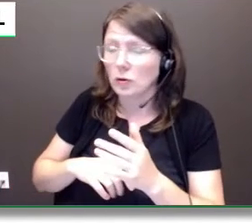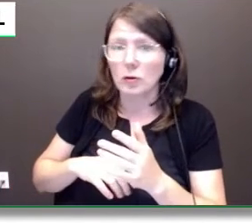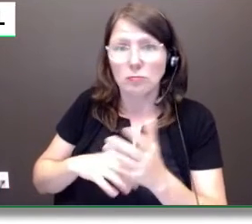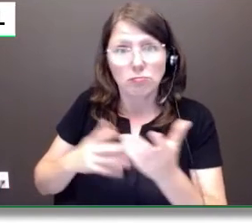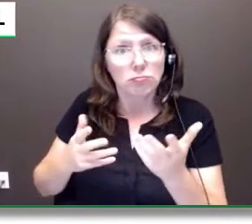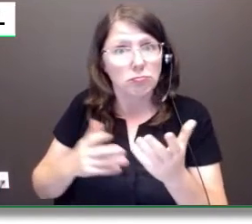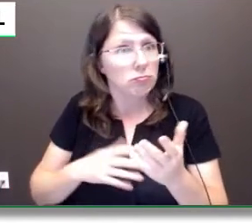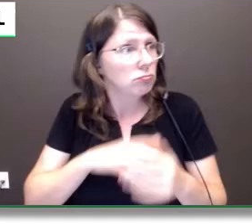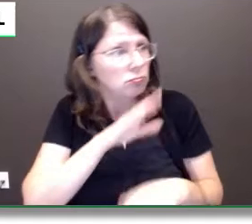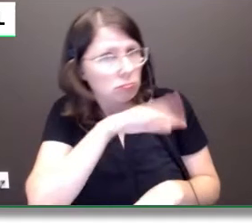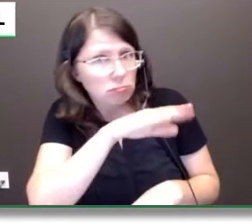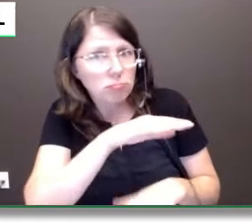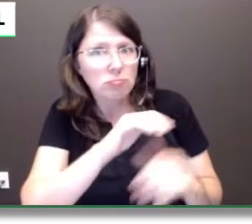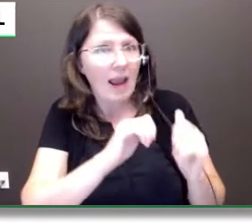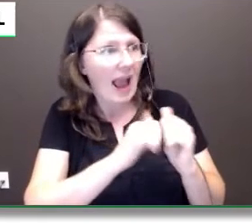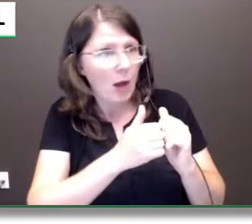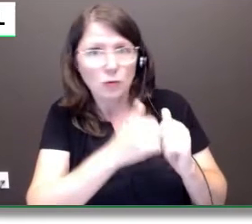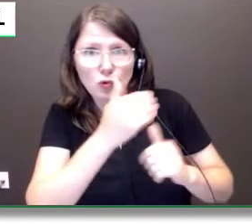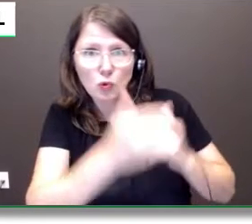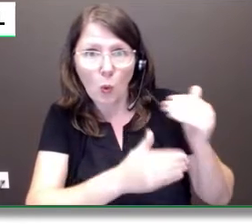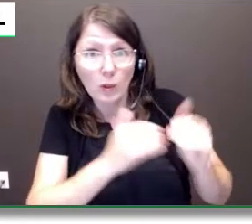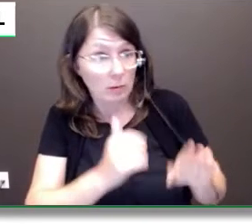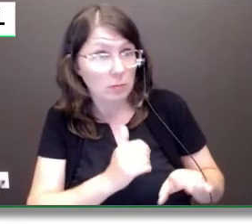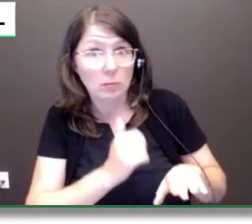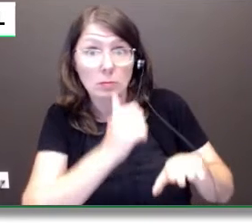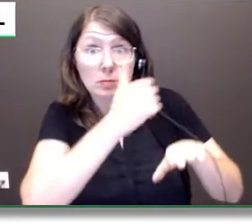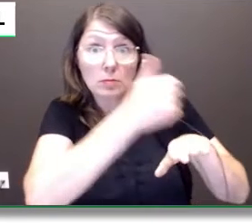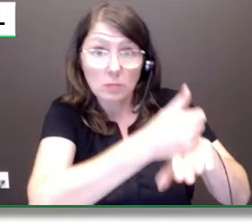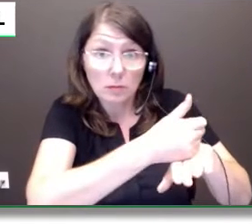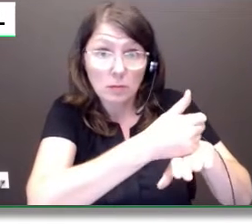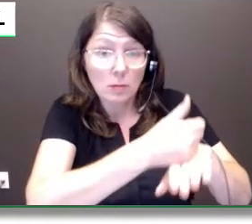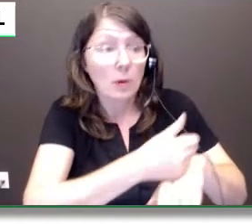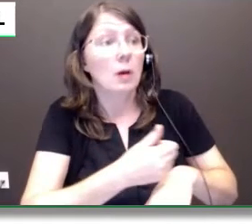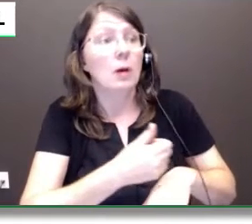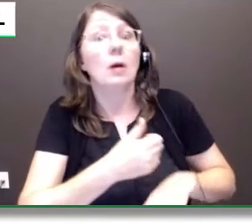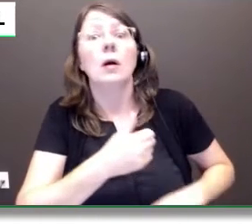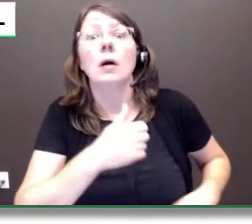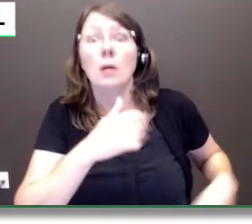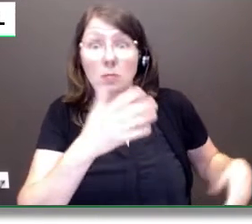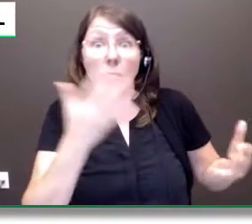being implemented so that we could offer that coaching support in real life time